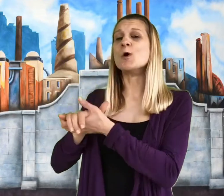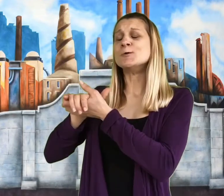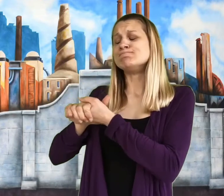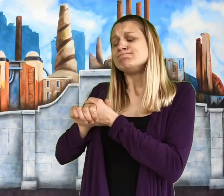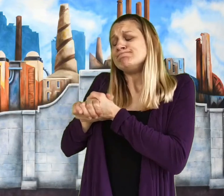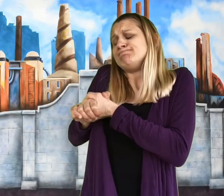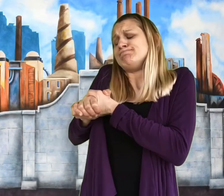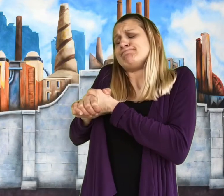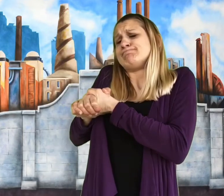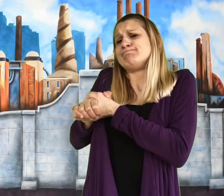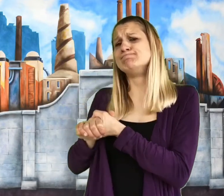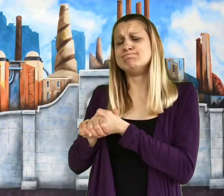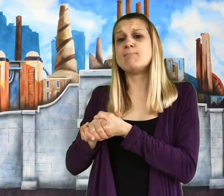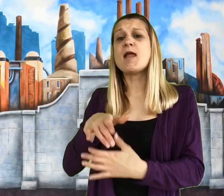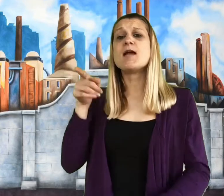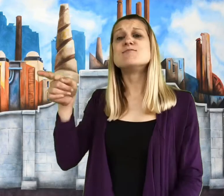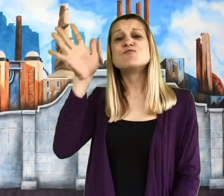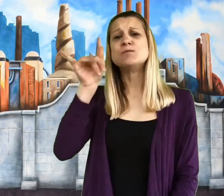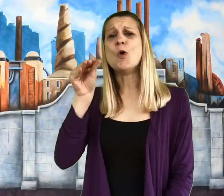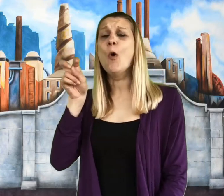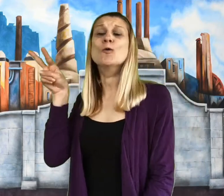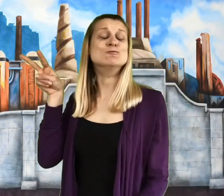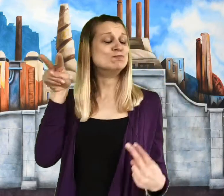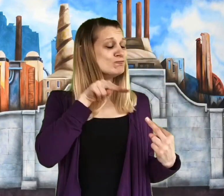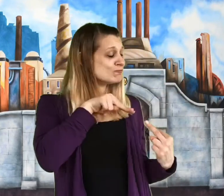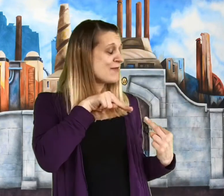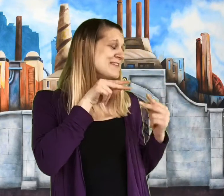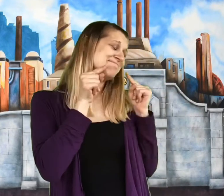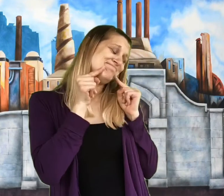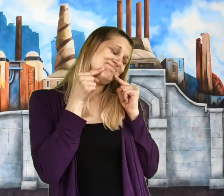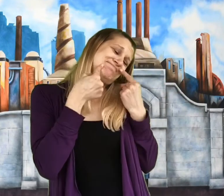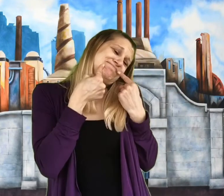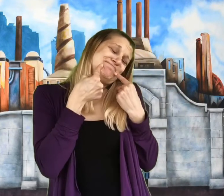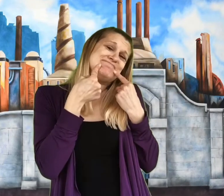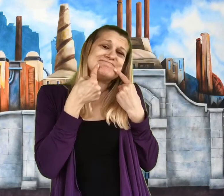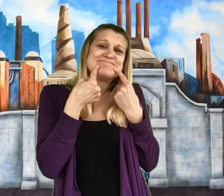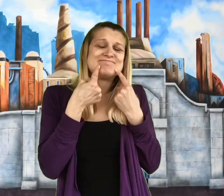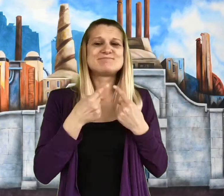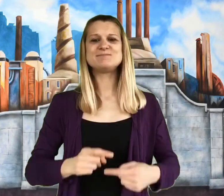a squeeze, and the old man looked down at Charlie and smiled.